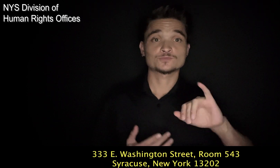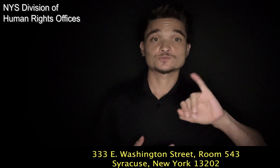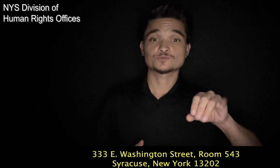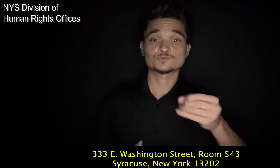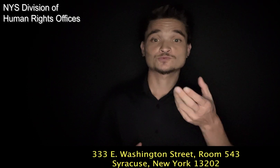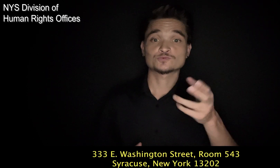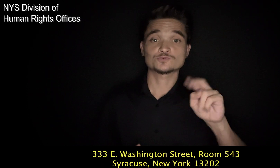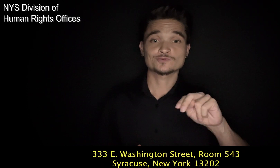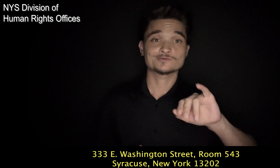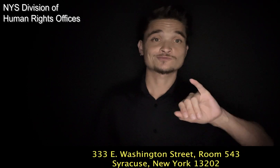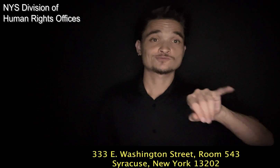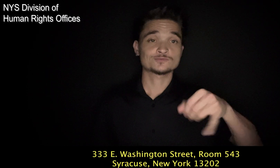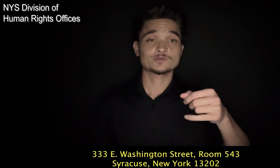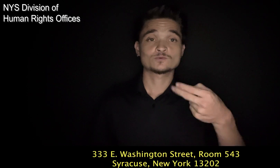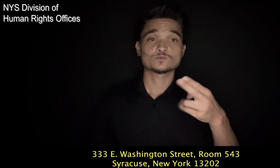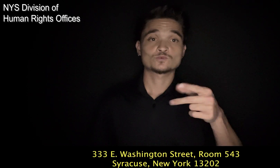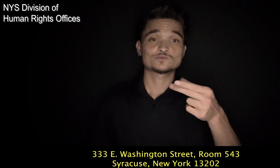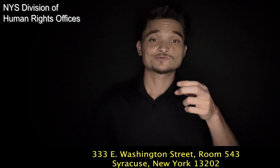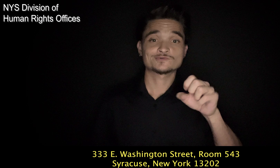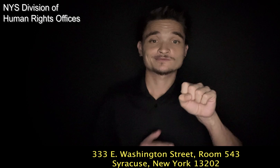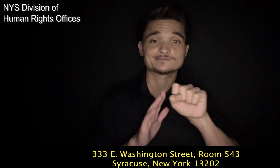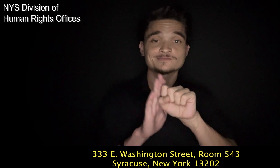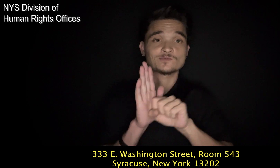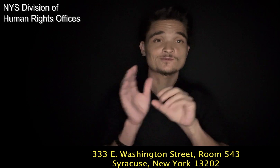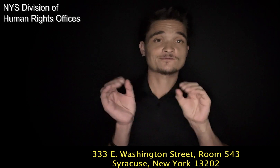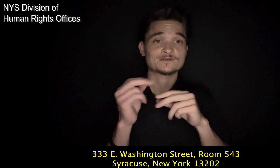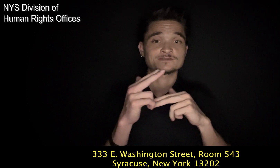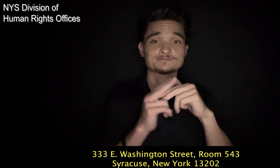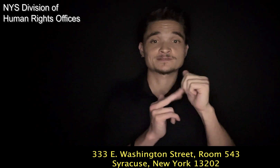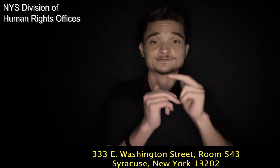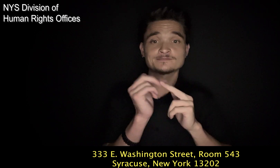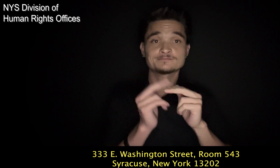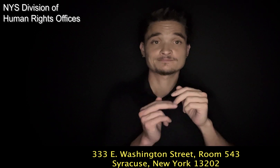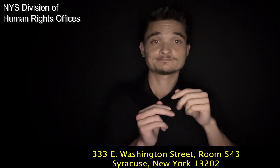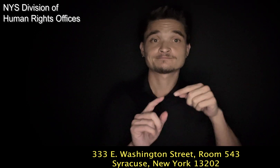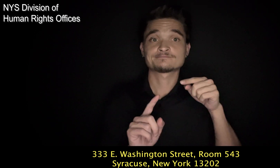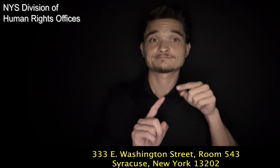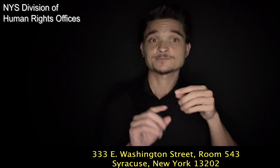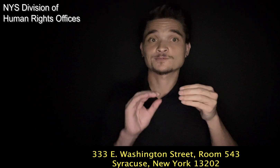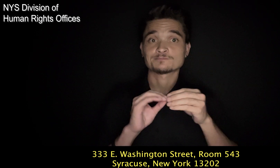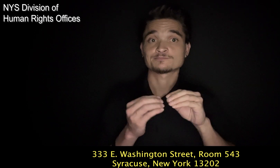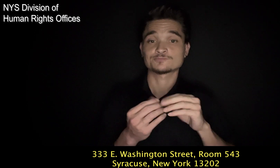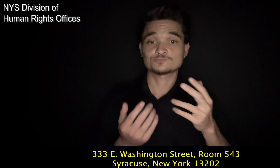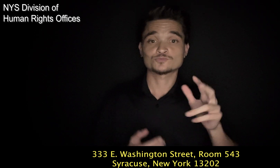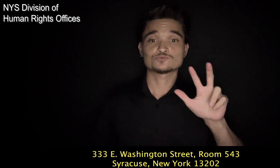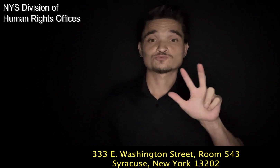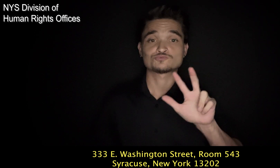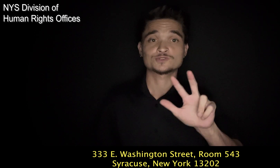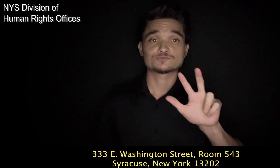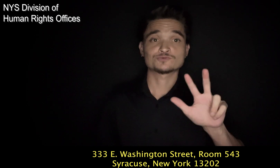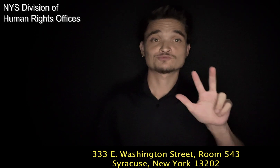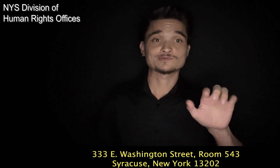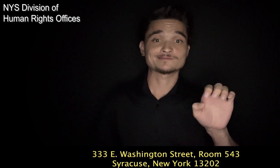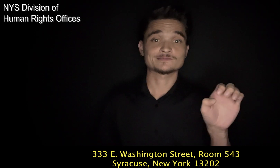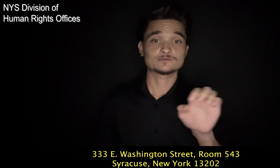333 E. Washington Street, Room 543 Syracuse, New York 13202